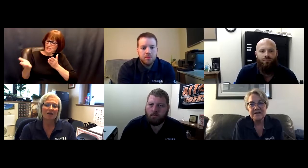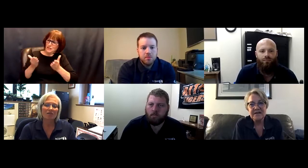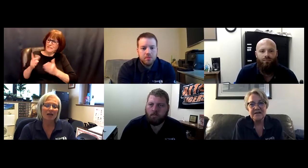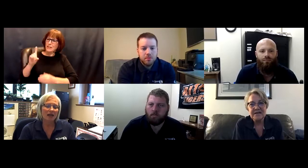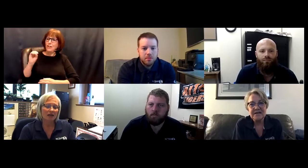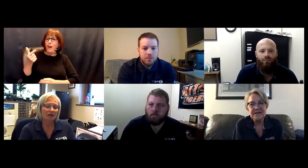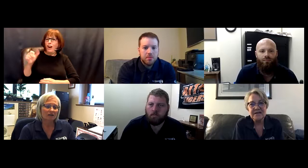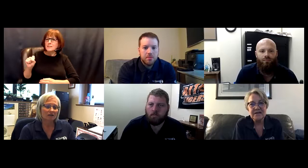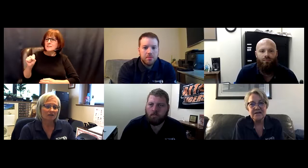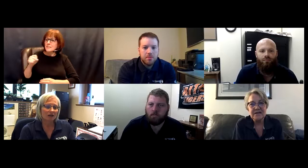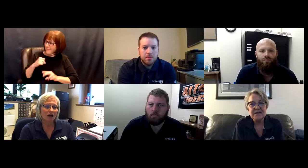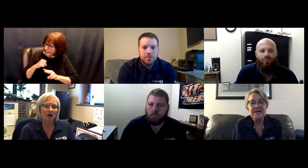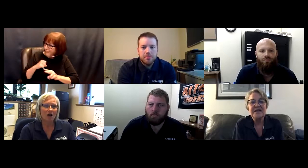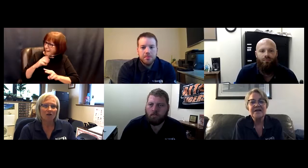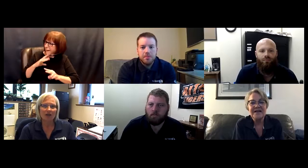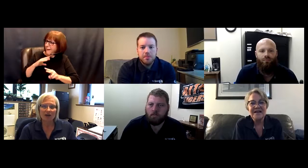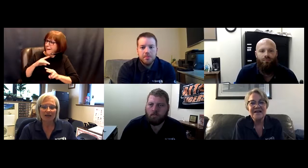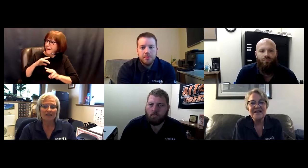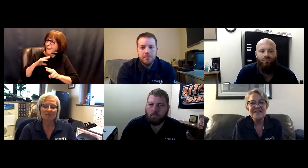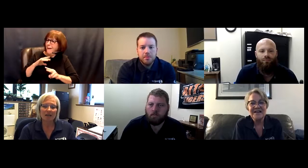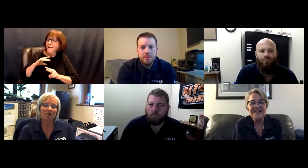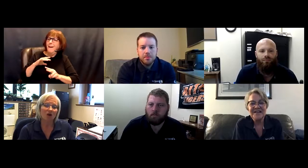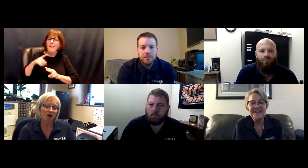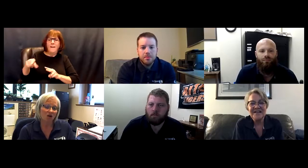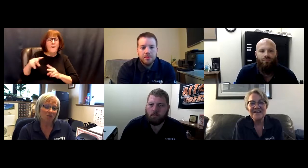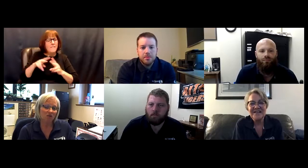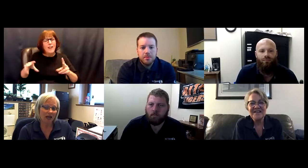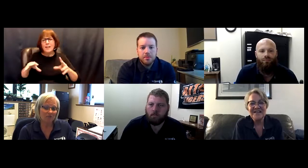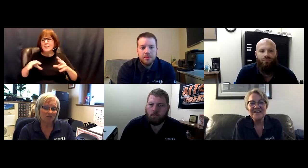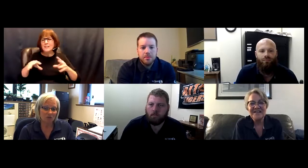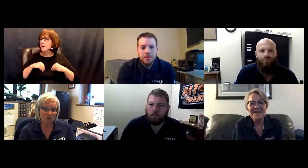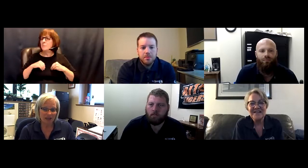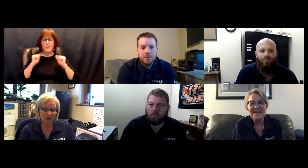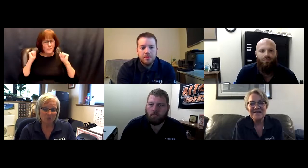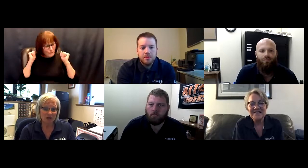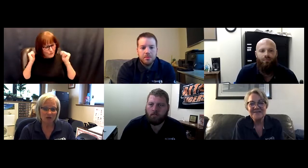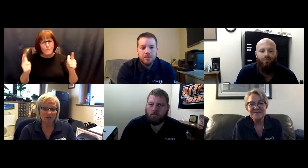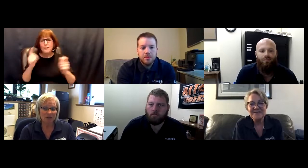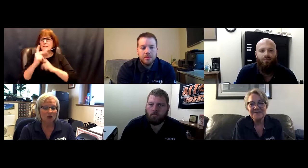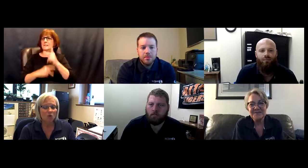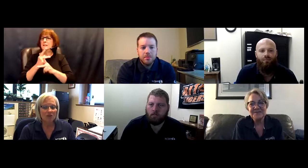They are very accepting of all types of communication modes whether